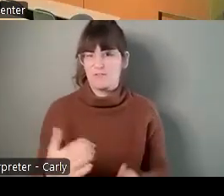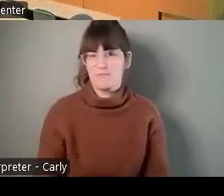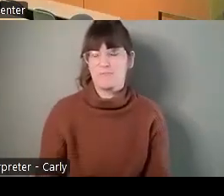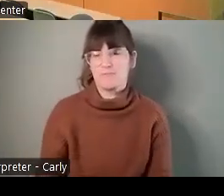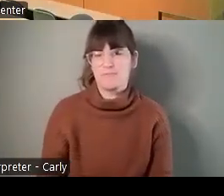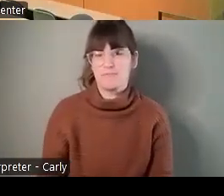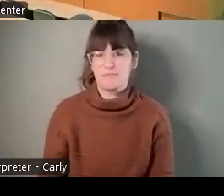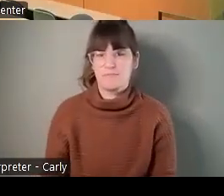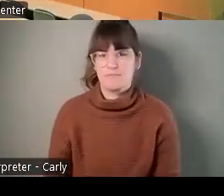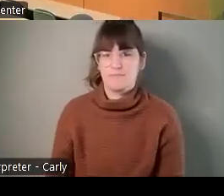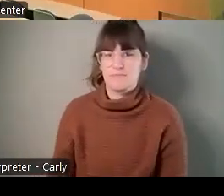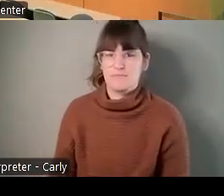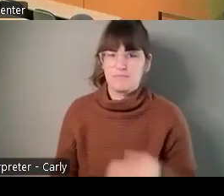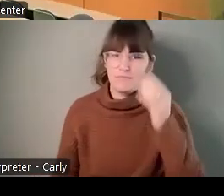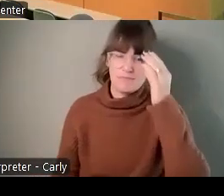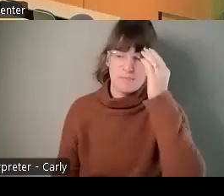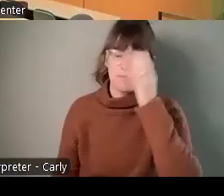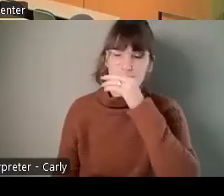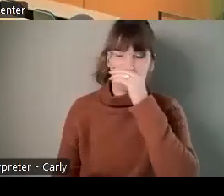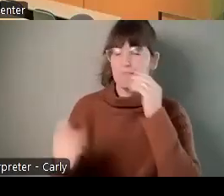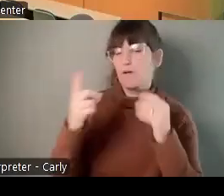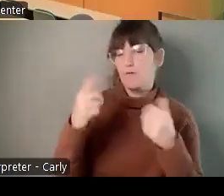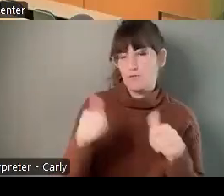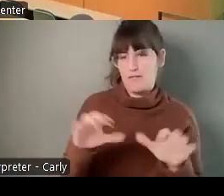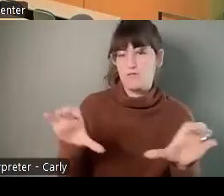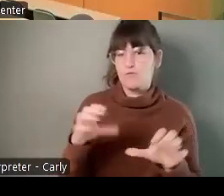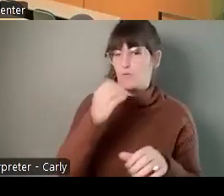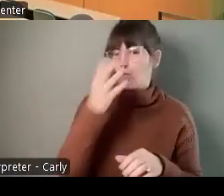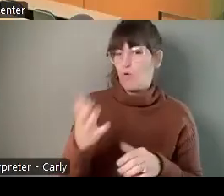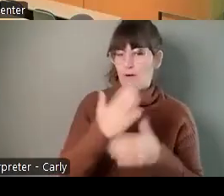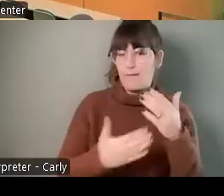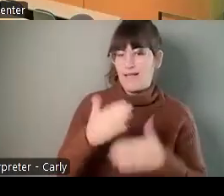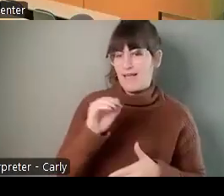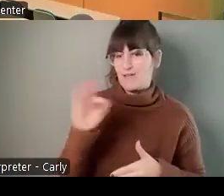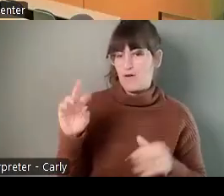we always do our best to do a warm handoff and I think it always goes better when someone is within